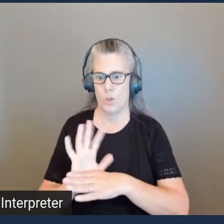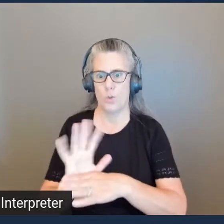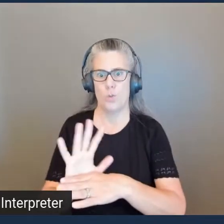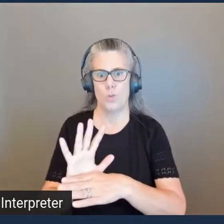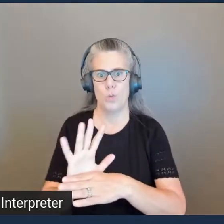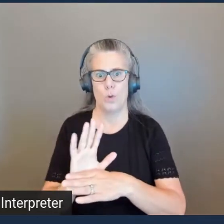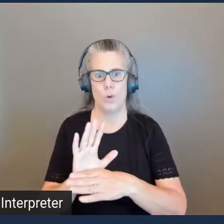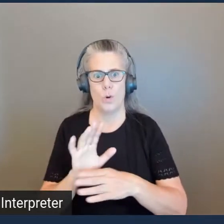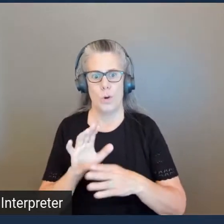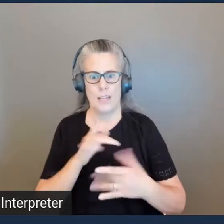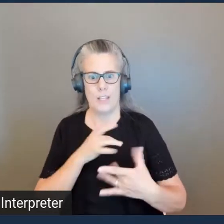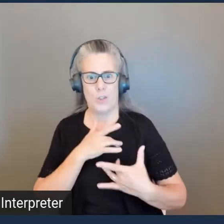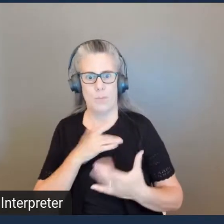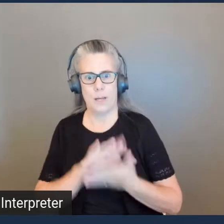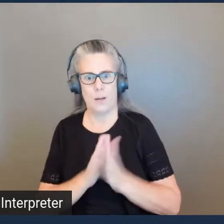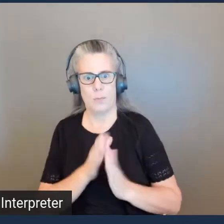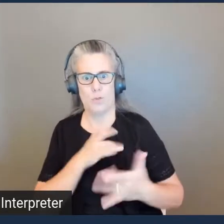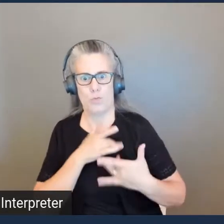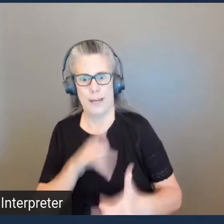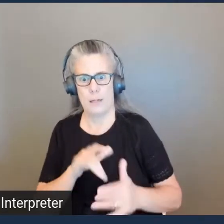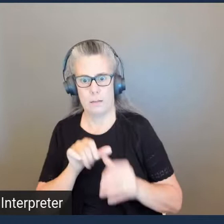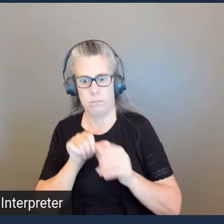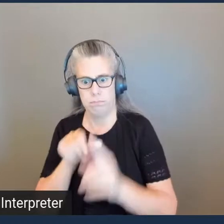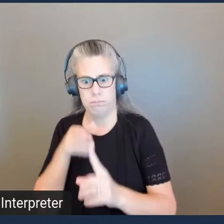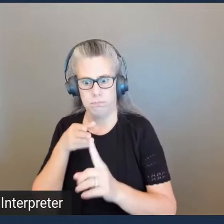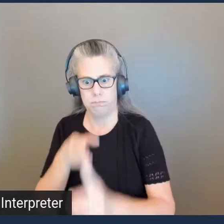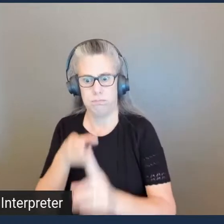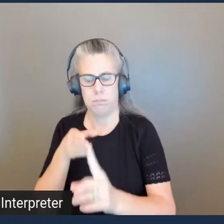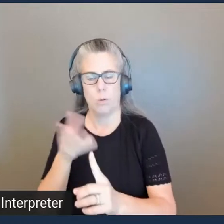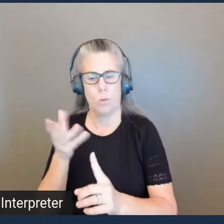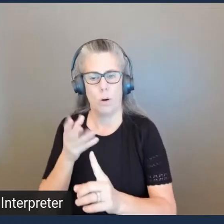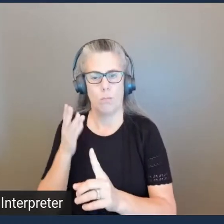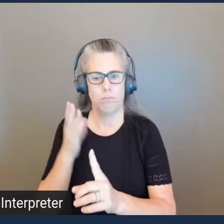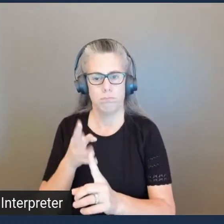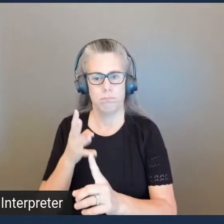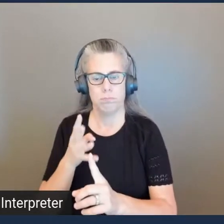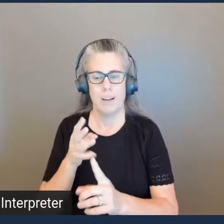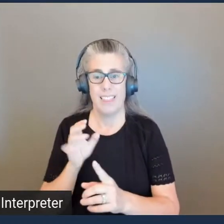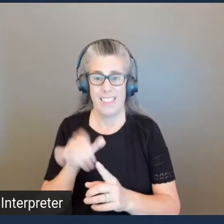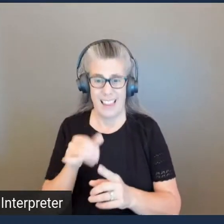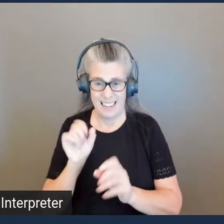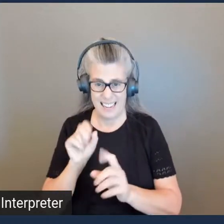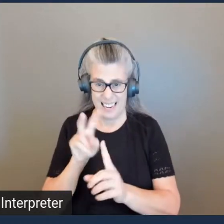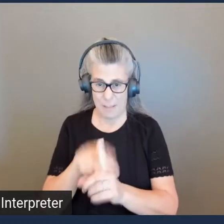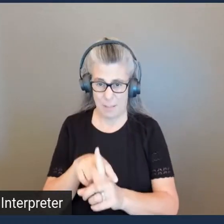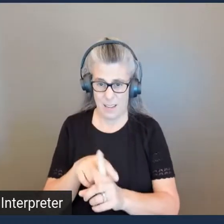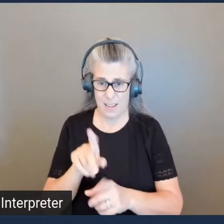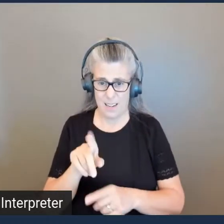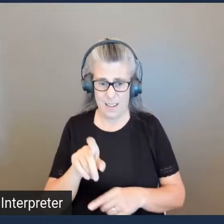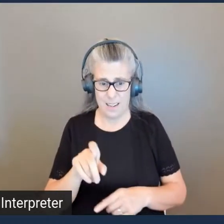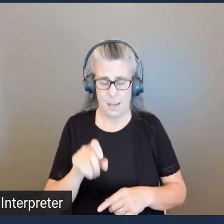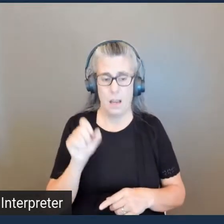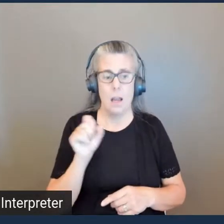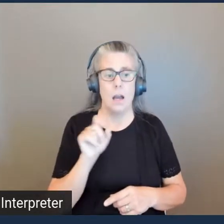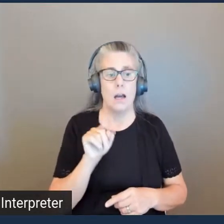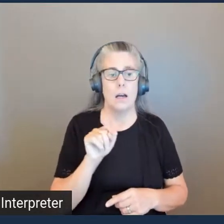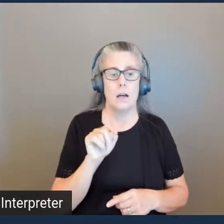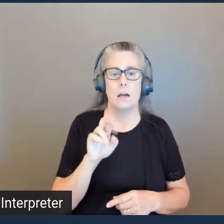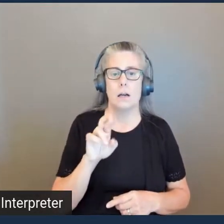Yeah, yeah great question Kyle. Yeah, one of the canonical examples that we use is for, like, let's say you have an, you work